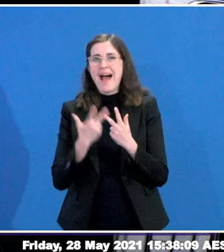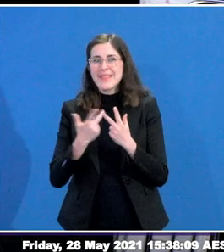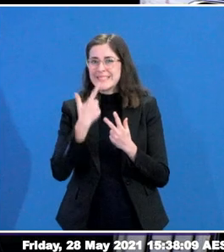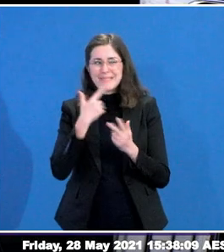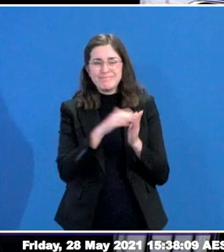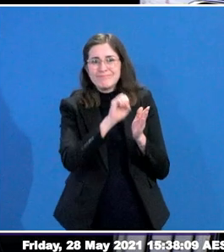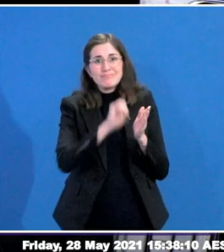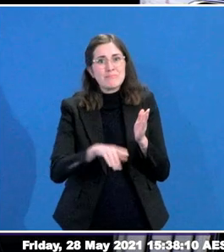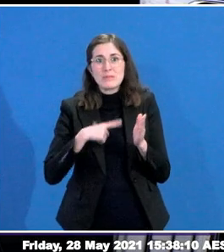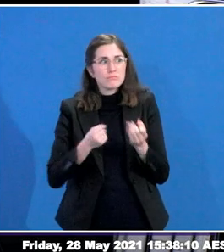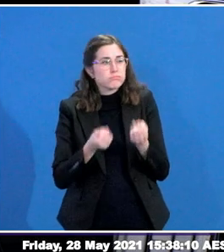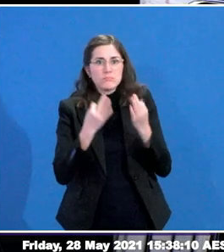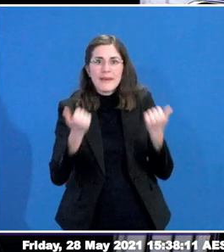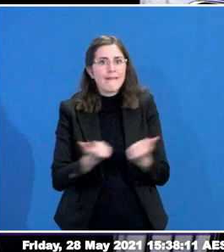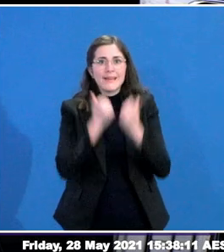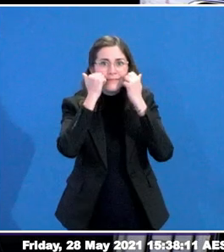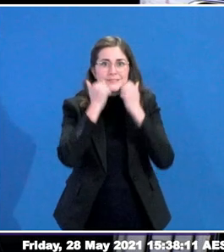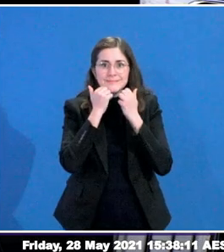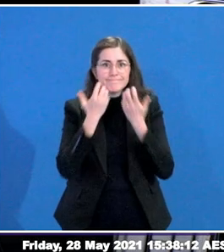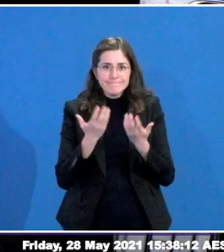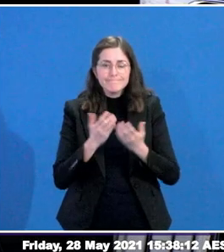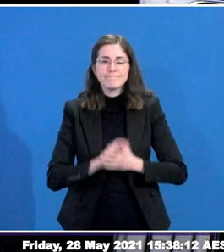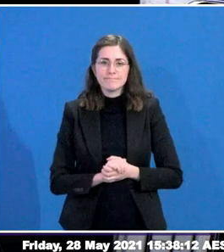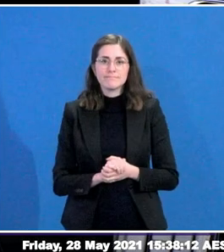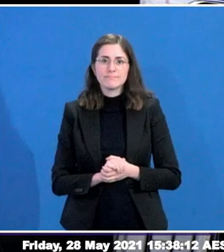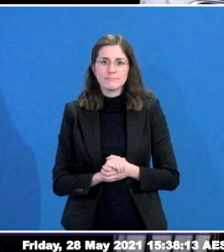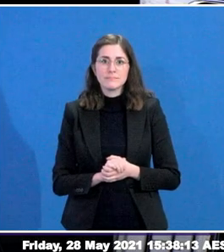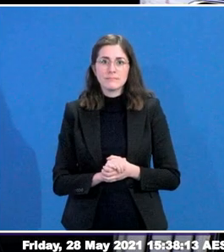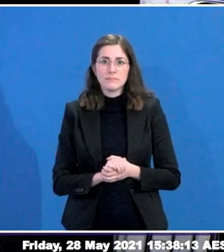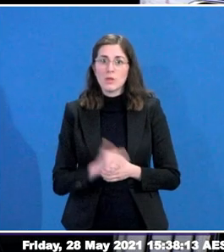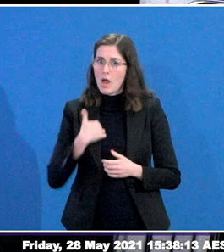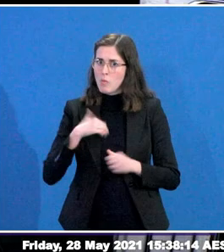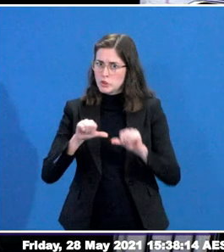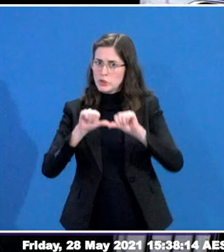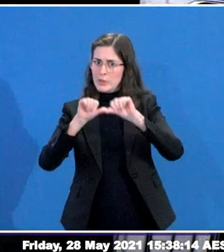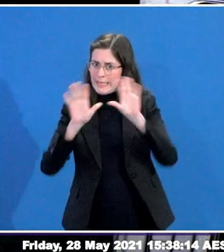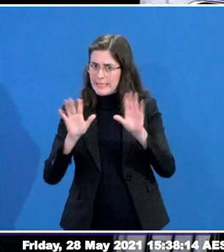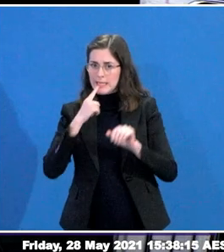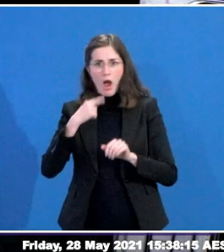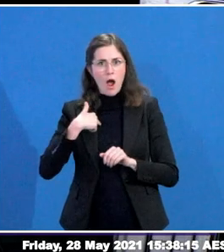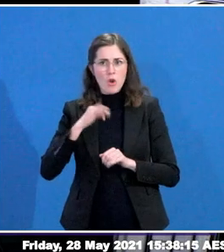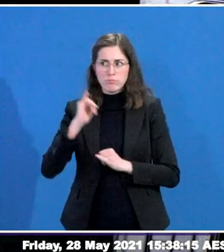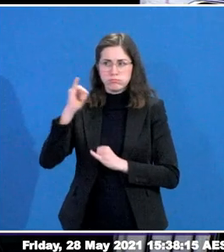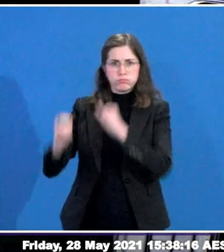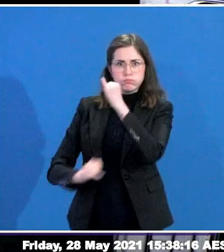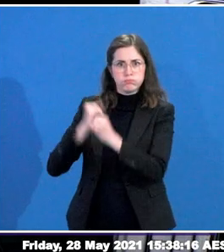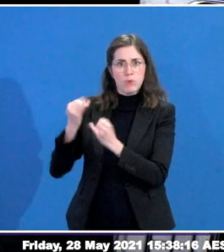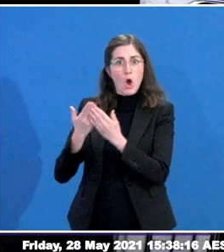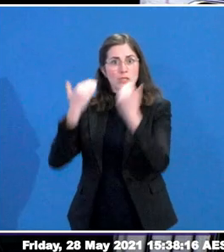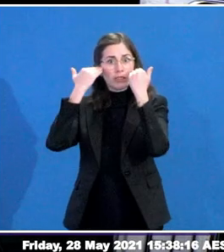that many others could not be sustained. I make it clear that I am in no way critical of the magistrates who made